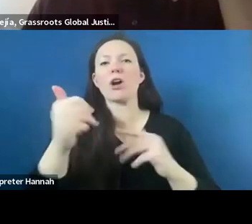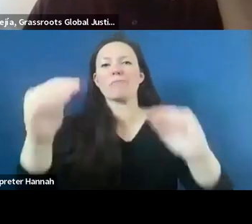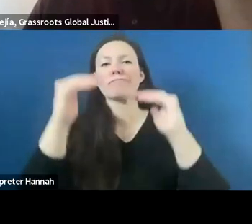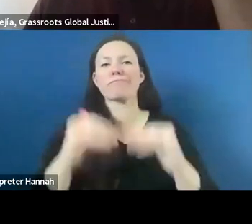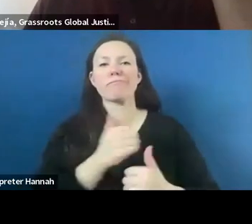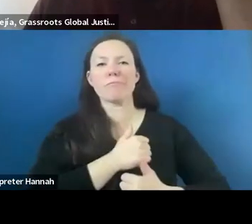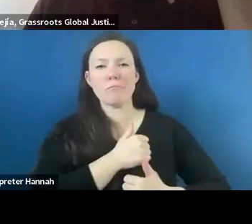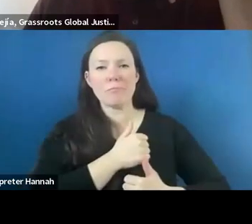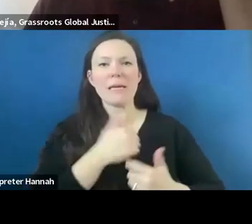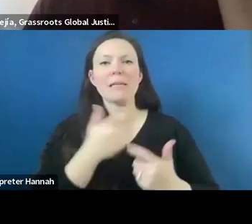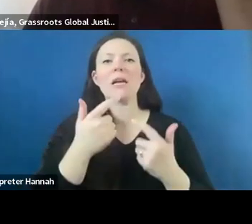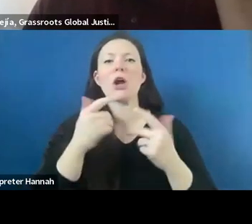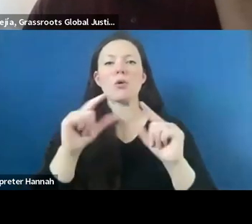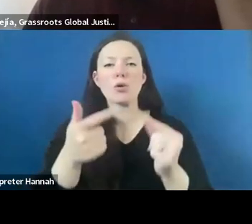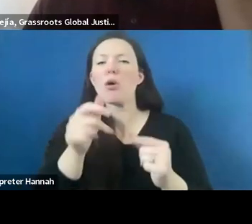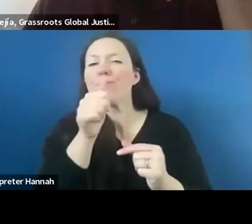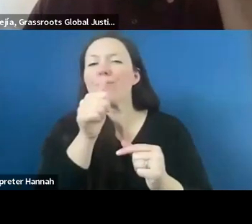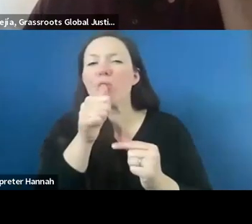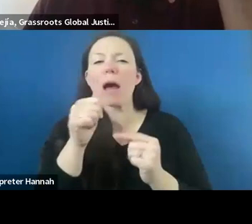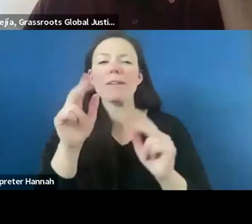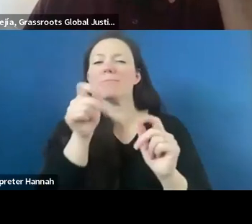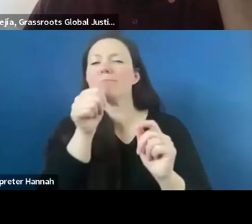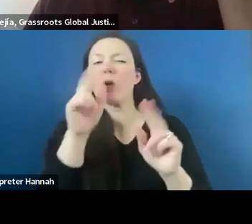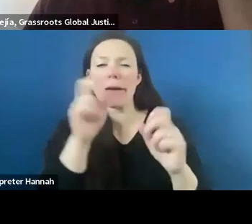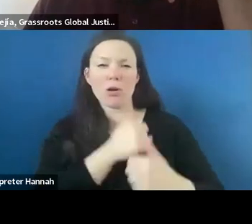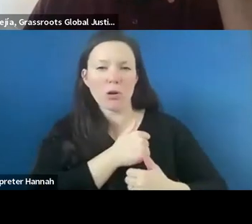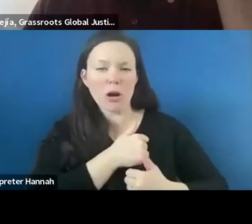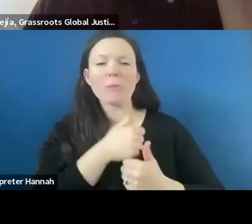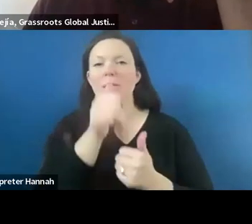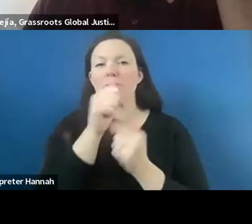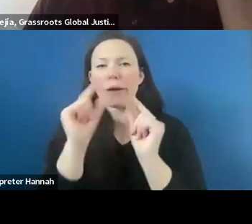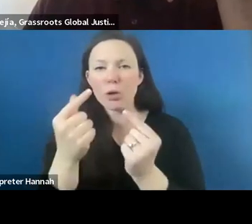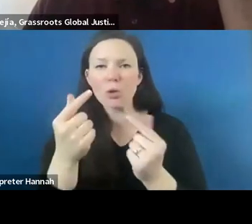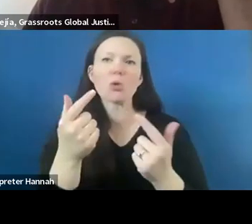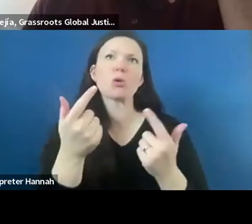mercenary, private armies, you know, private army, mercenary groups,